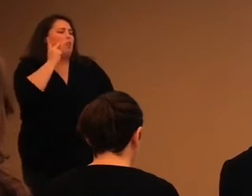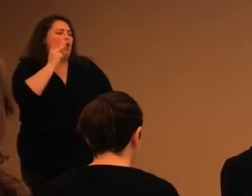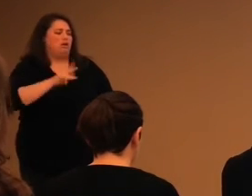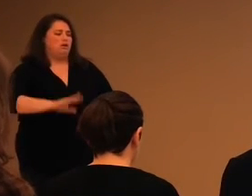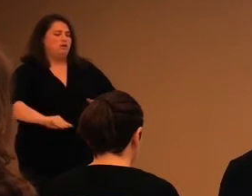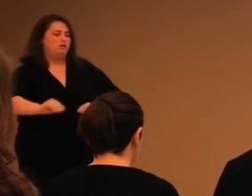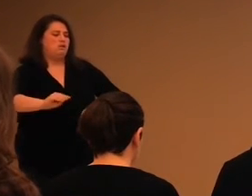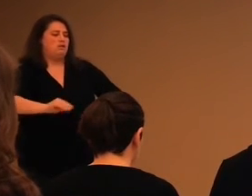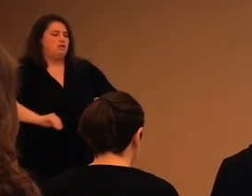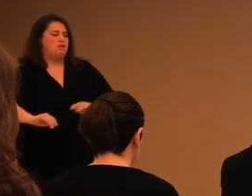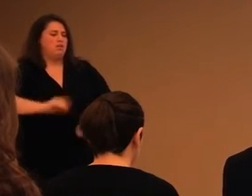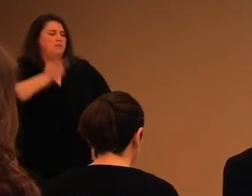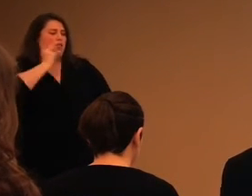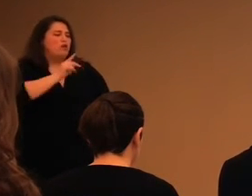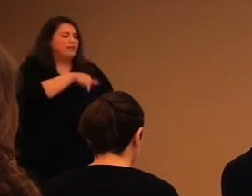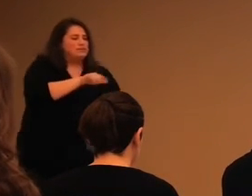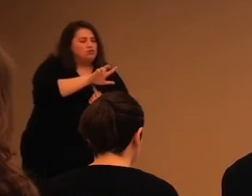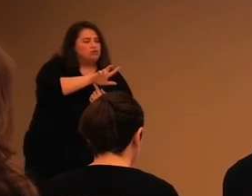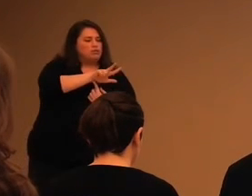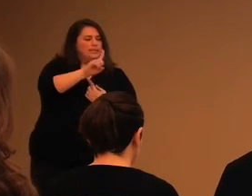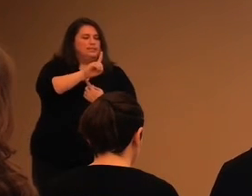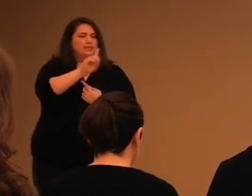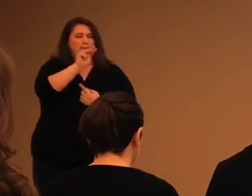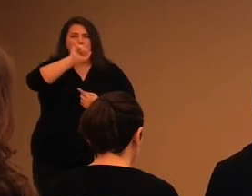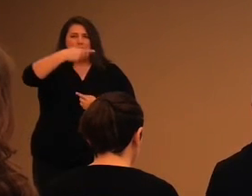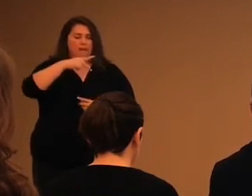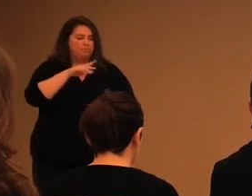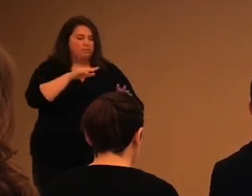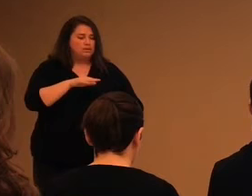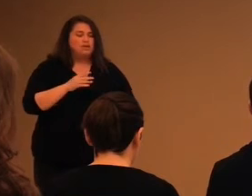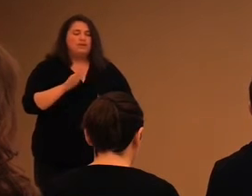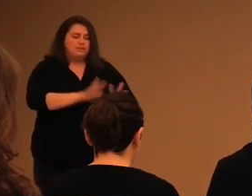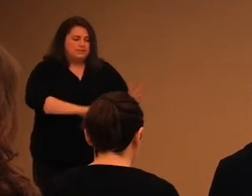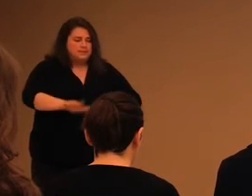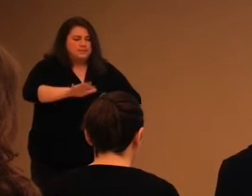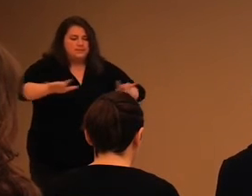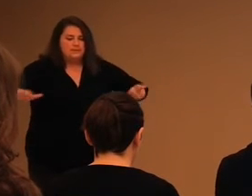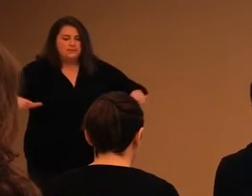Let me take a look at this 3d map, and he would look at everything with his hands and tell us if it was working